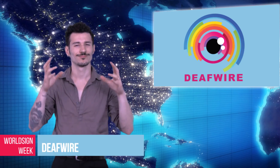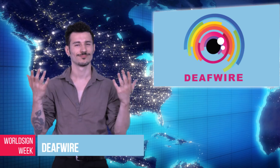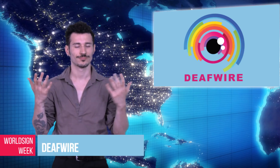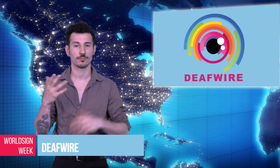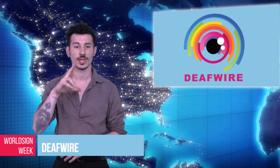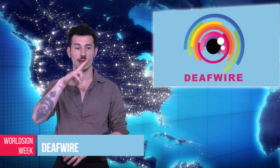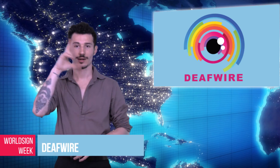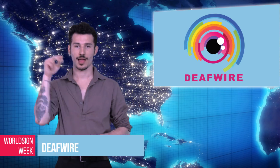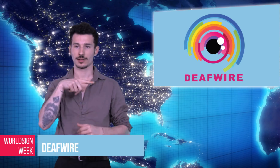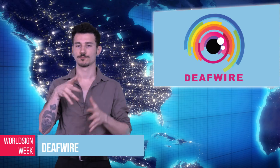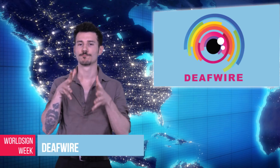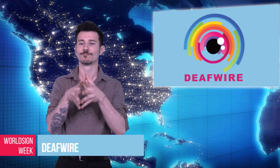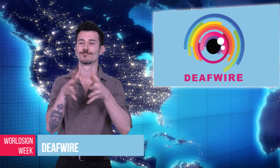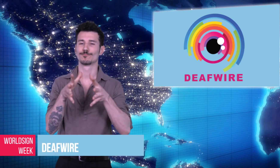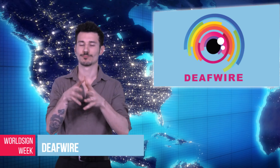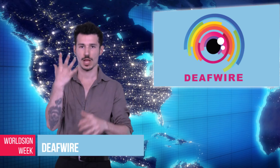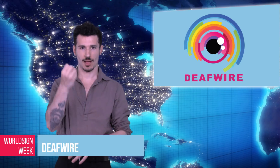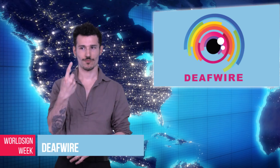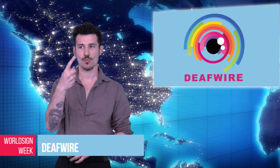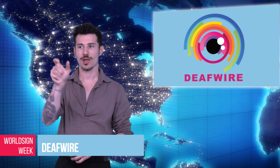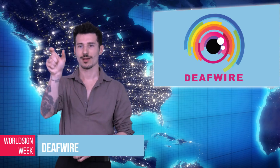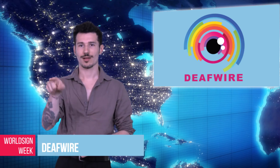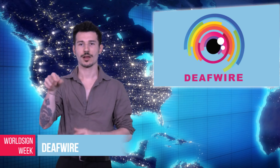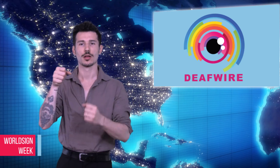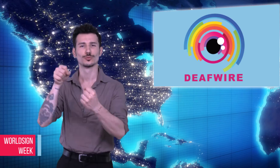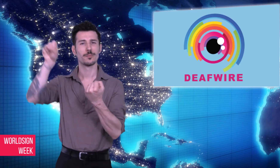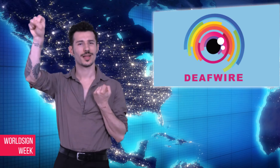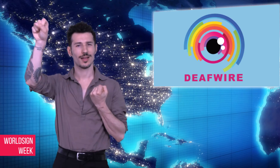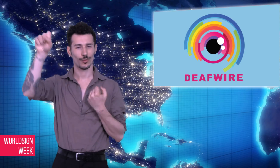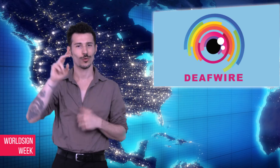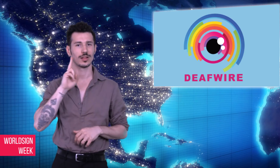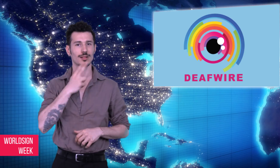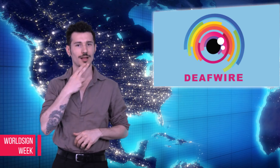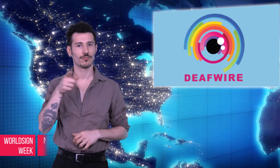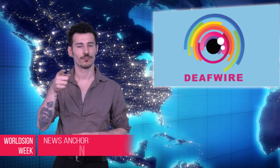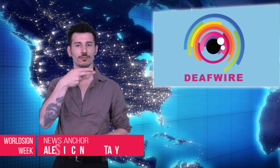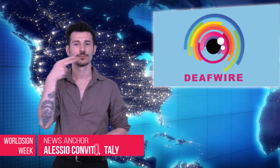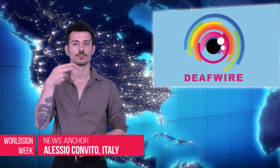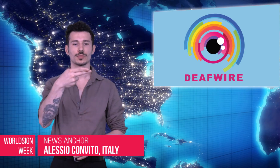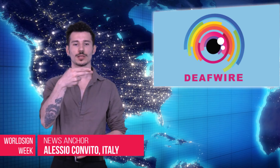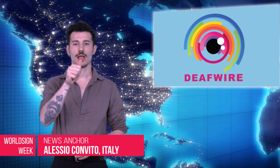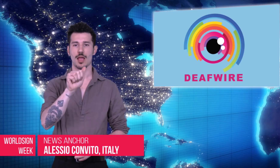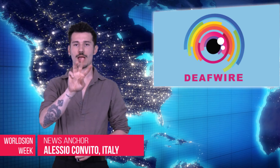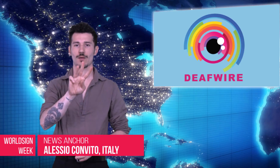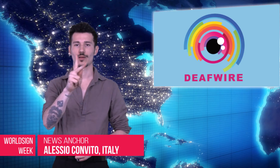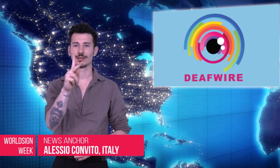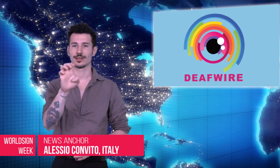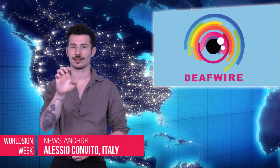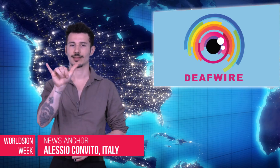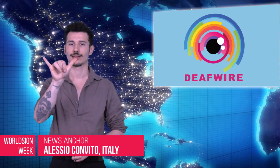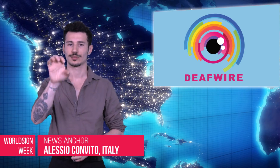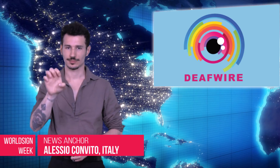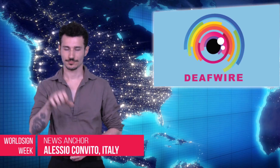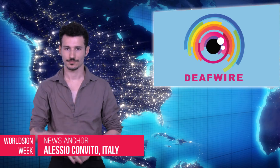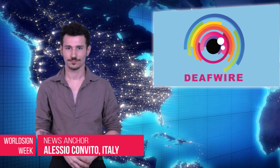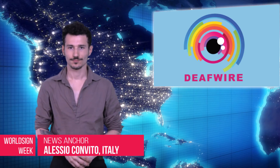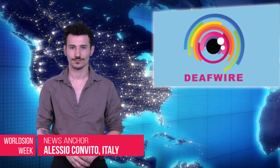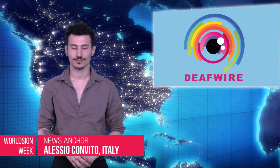Alessio: US Actor Nyle says Hawkeye is Deaf!